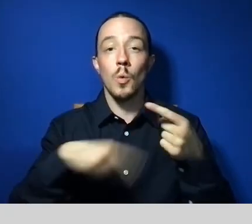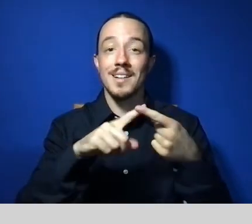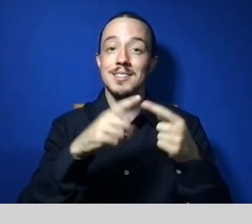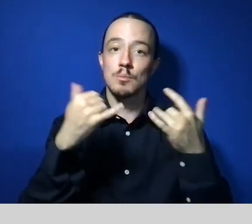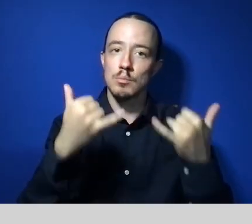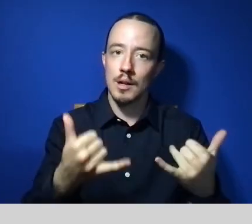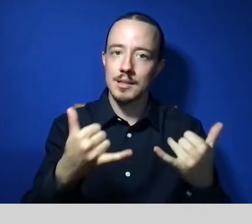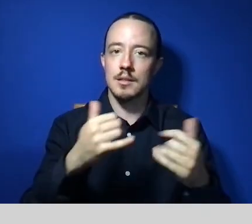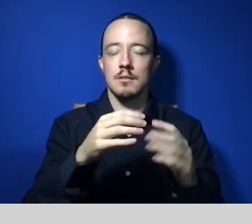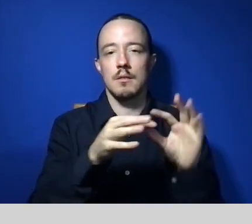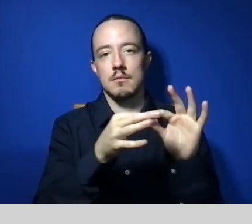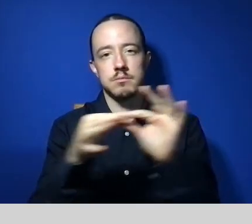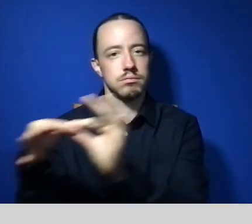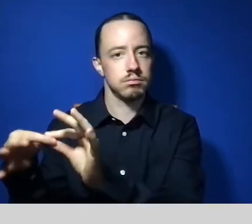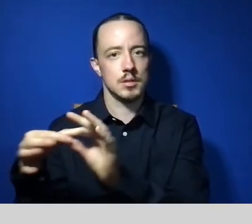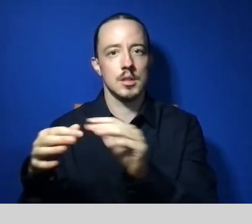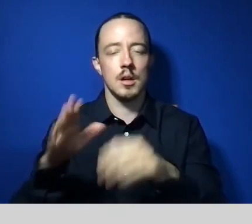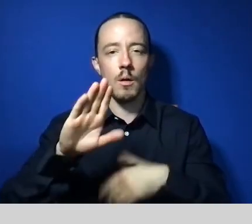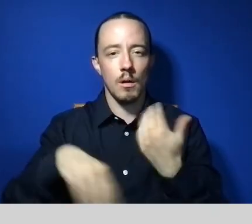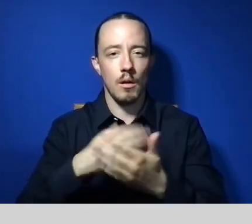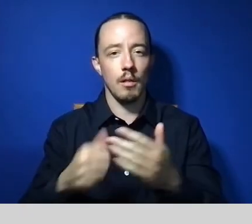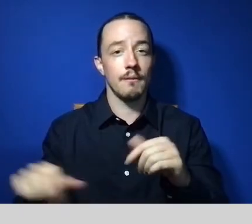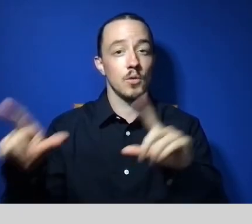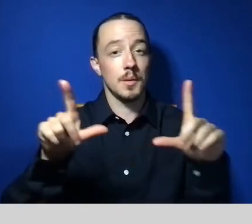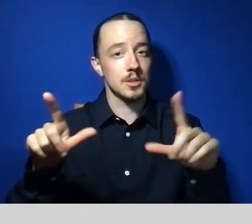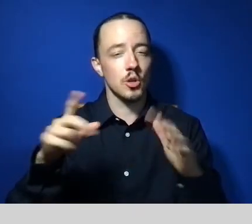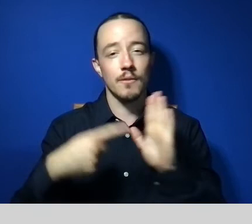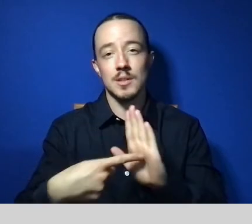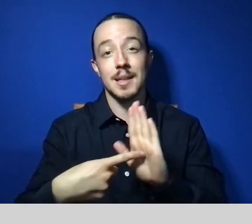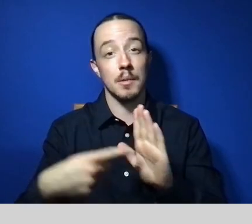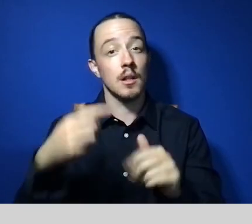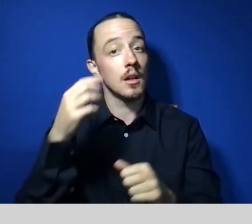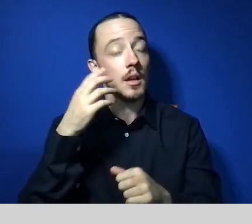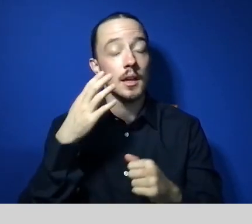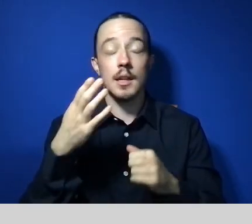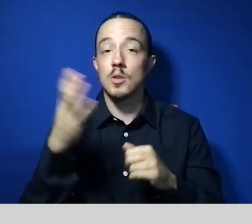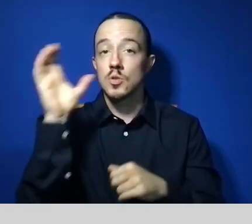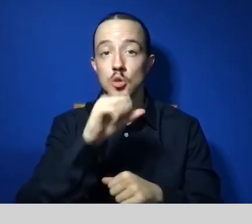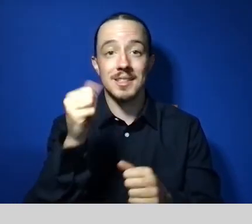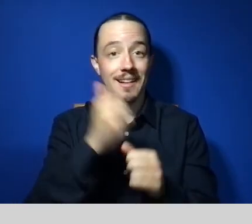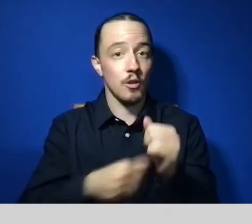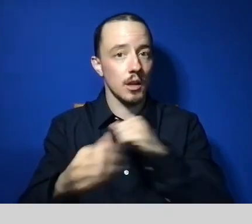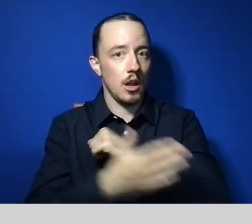across all animation frames, right? So in this example and assumes that for every country,